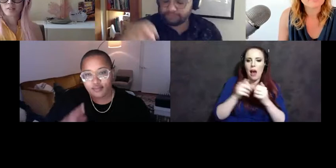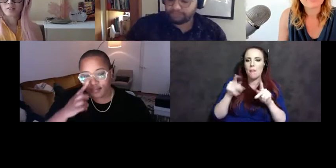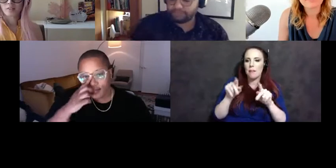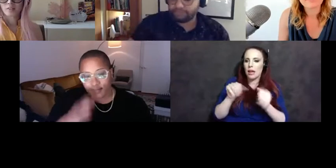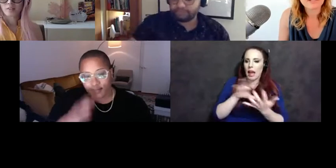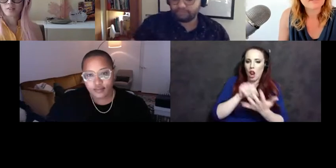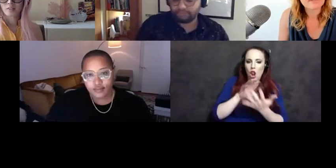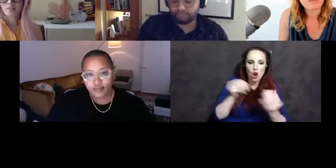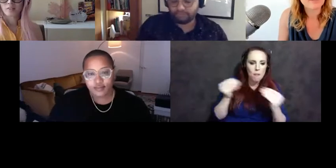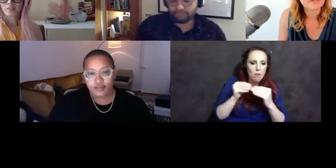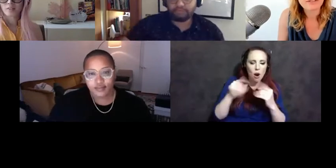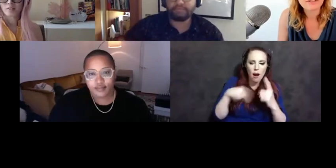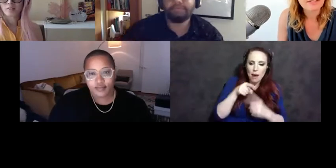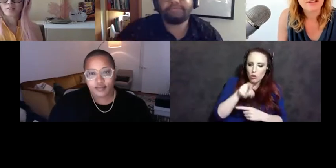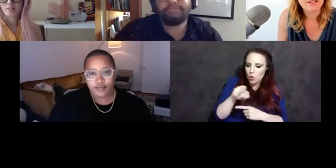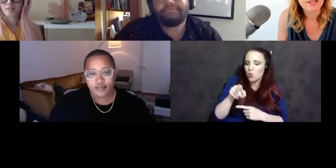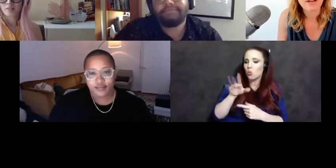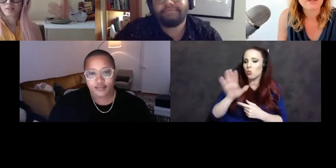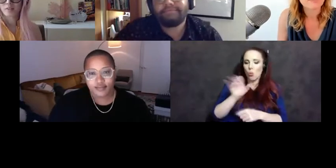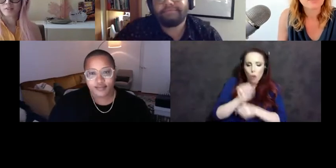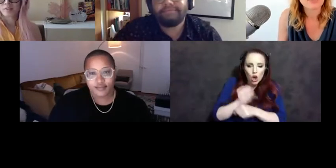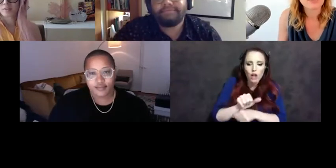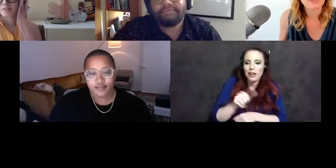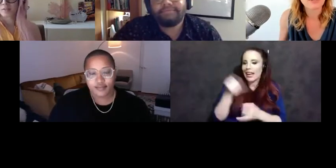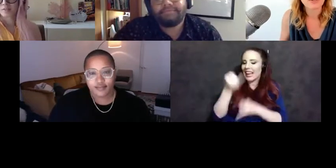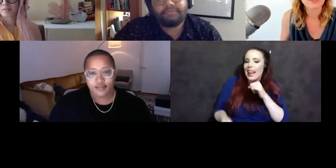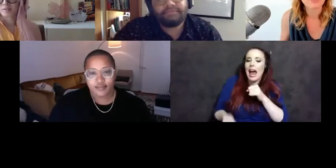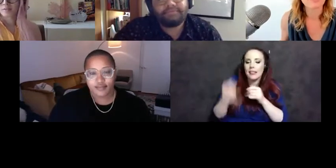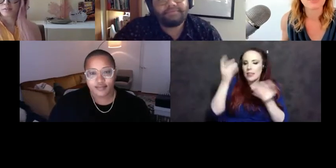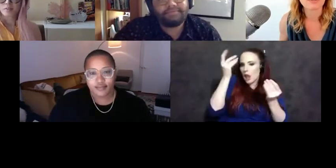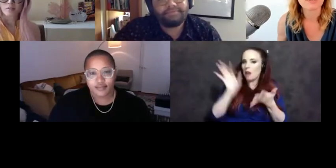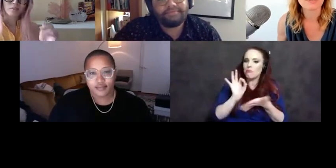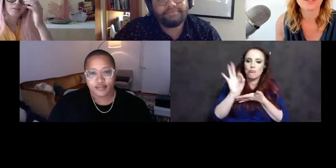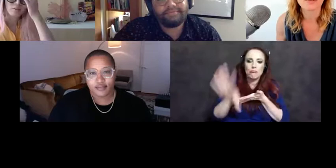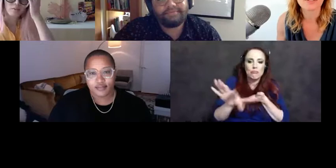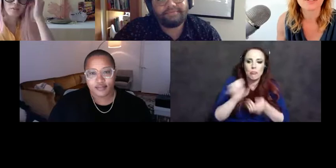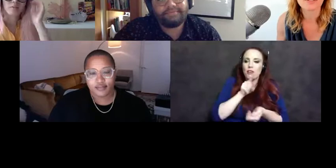And any one last thought you have to, you wanted to make sure it was contributed to